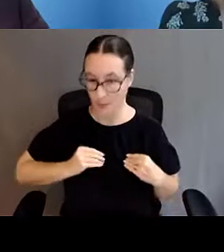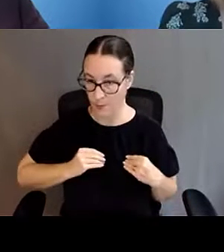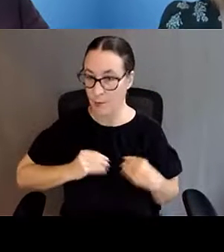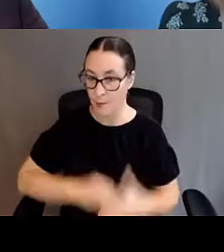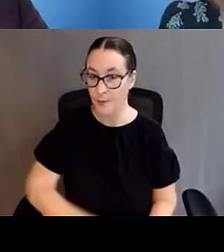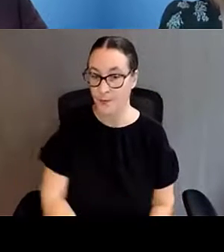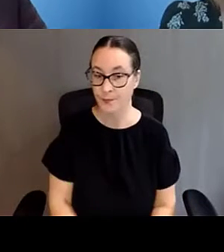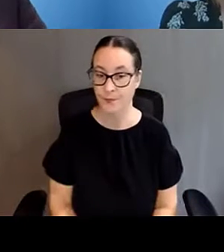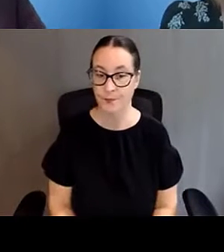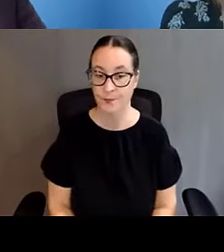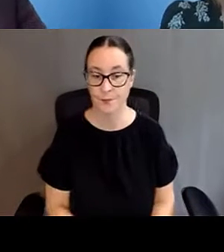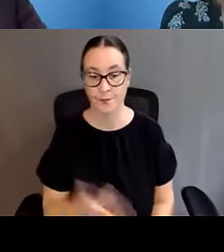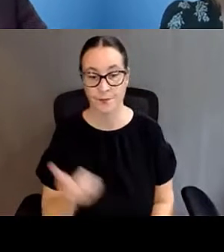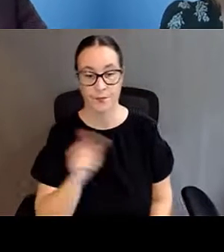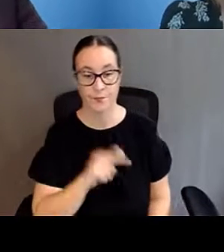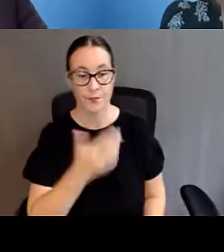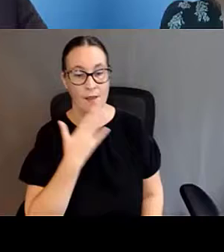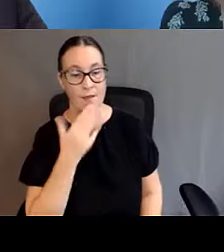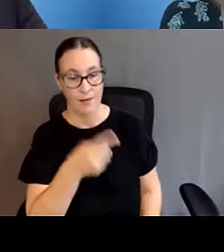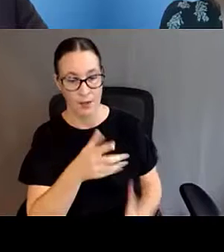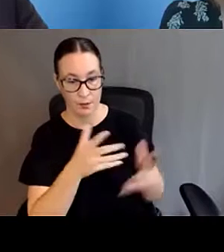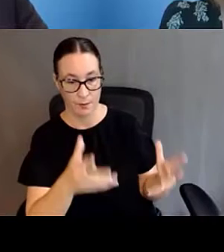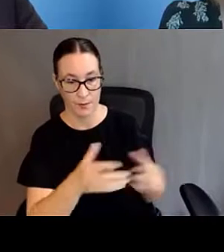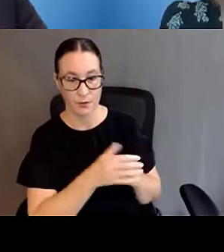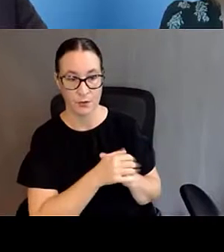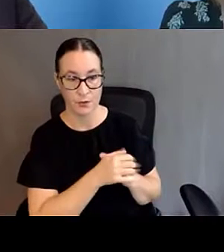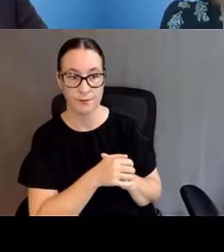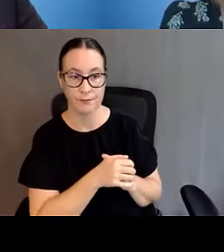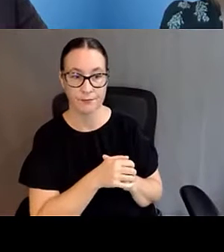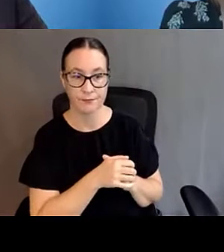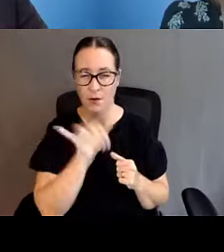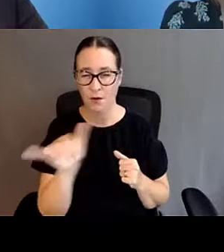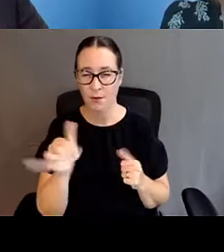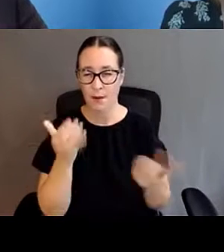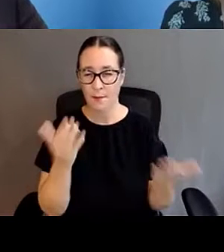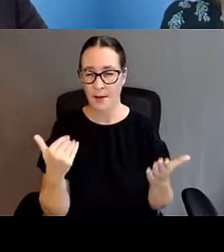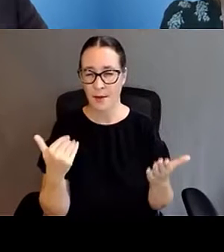Elyse Sullivan: Thanks so much. All right. Looks like we have probably time for just one more question